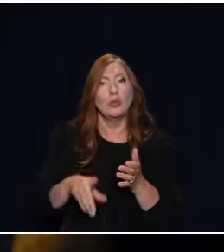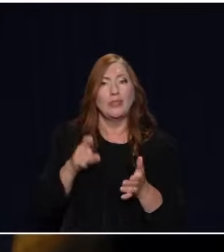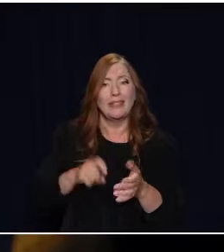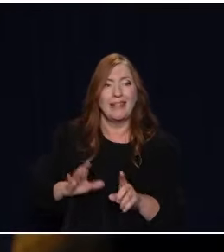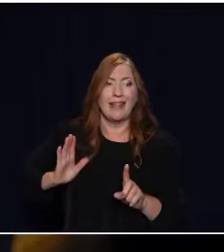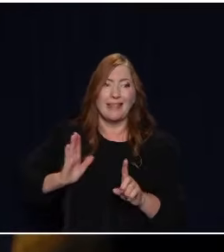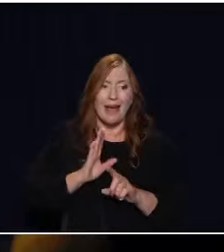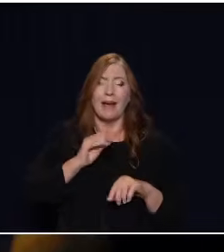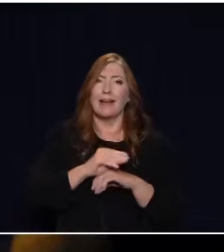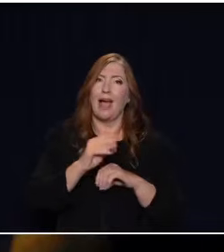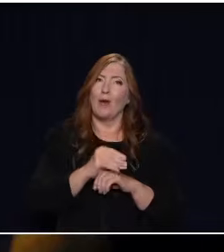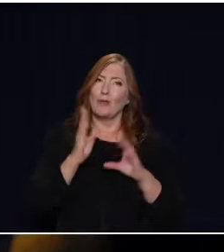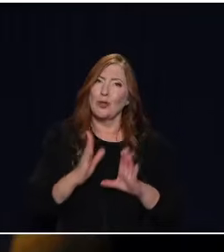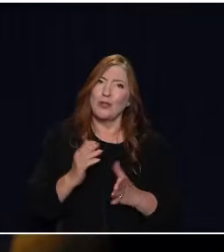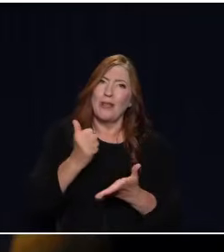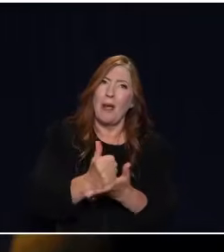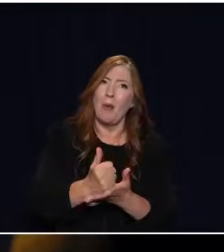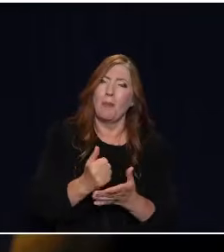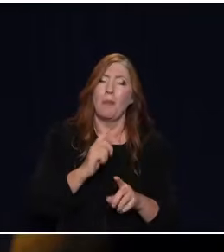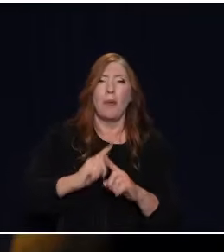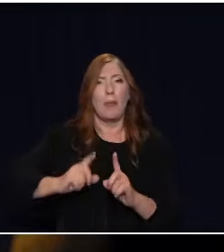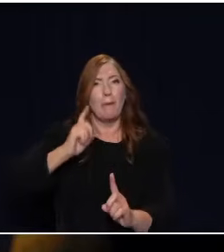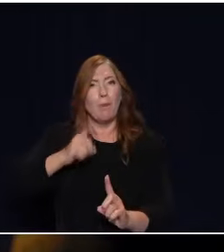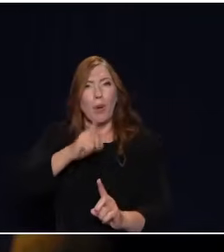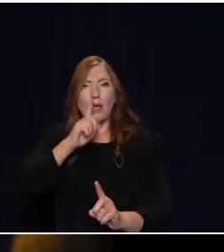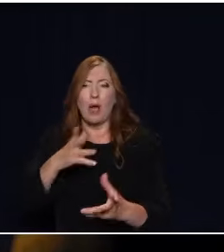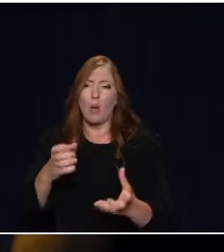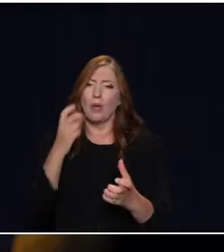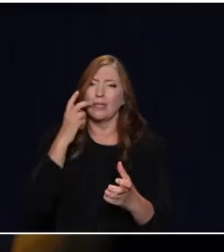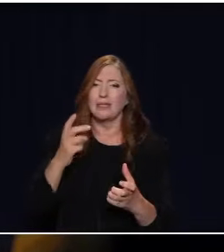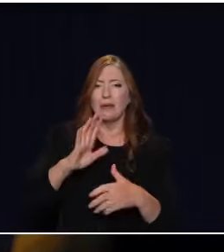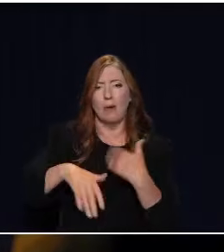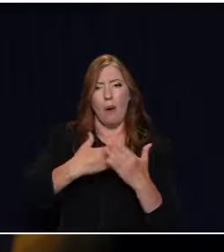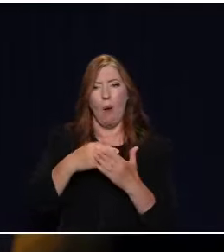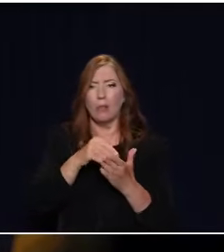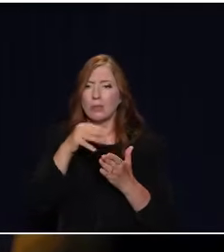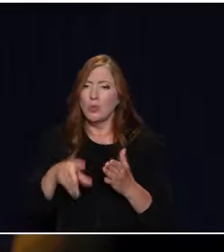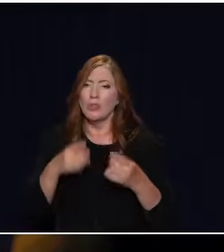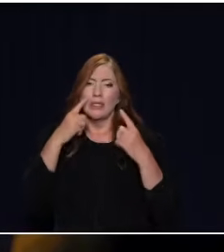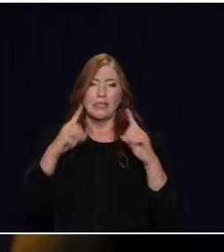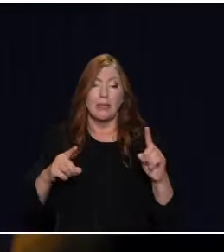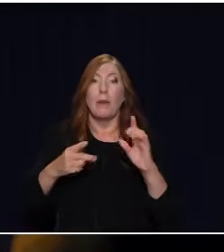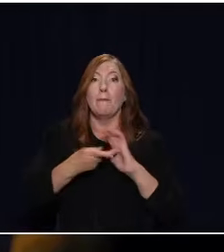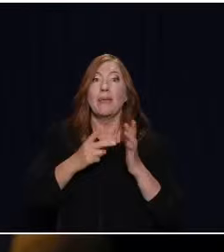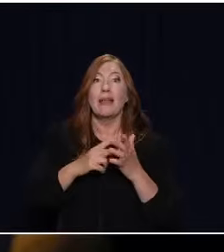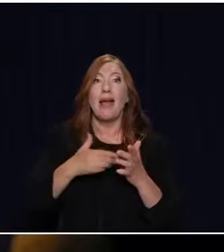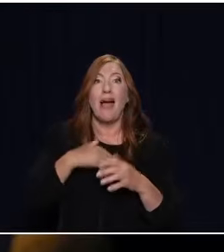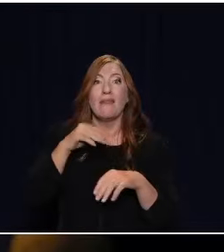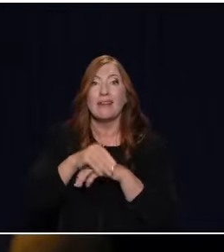THAT. OUR COUNSELORS ARE WORKING VERY HARD. OUR STUDENTS NEED THEIR HELP.